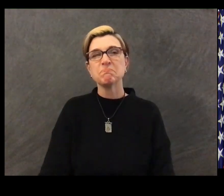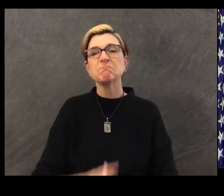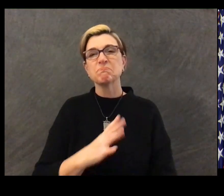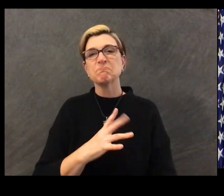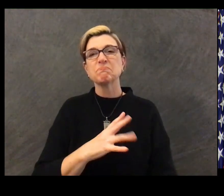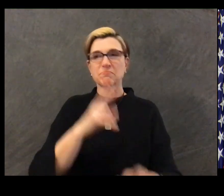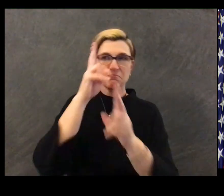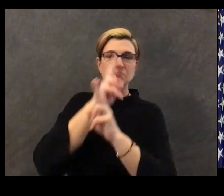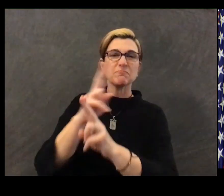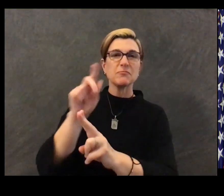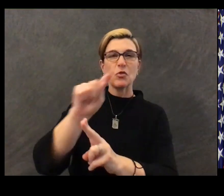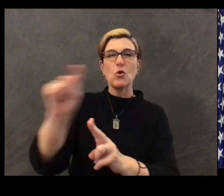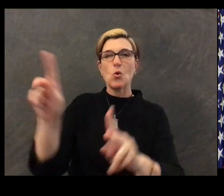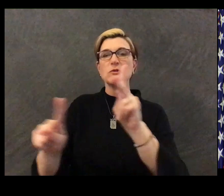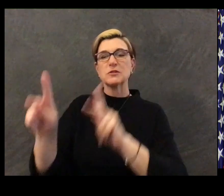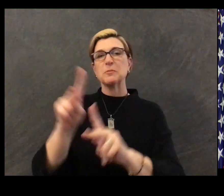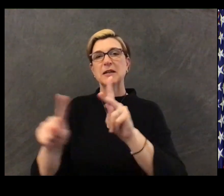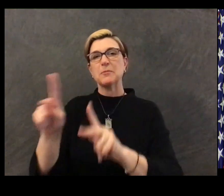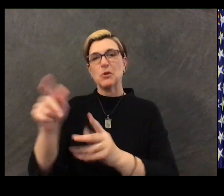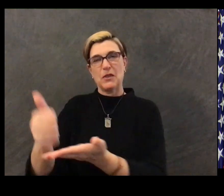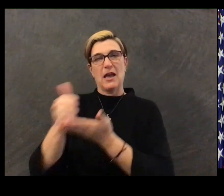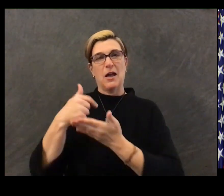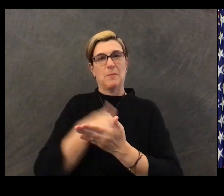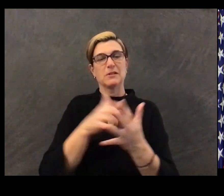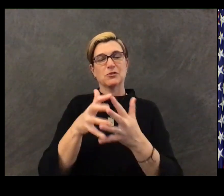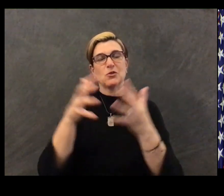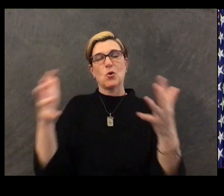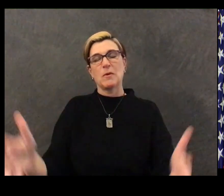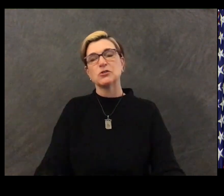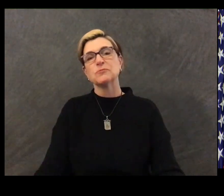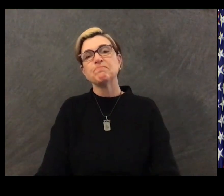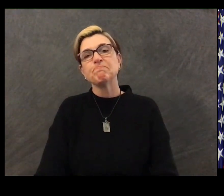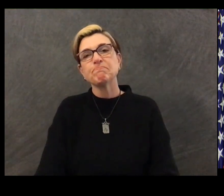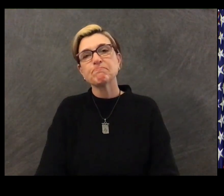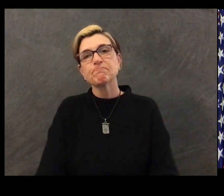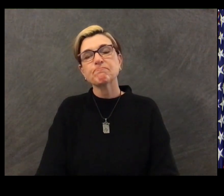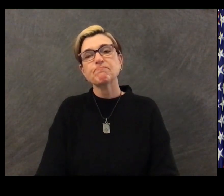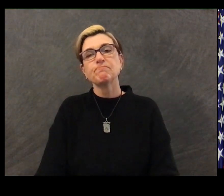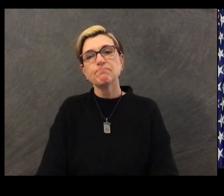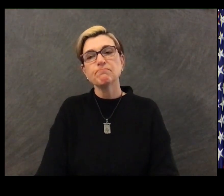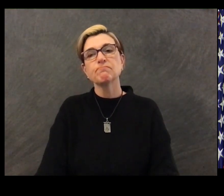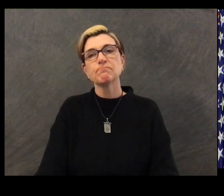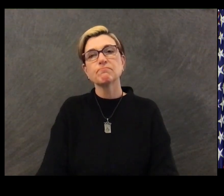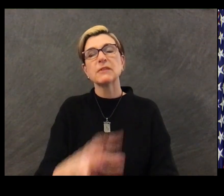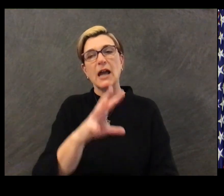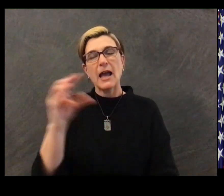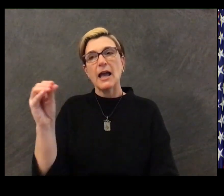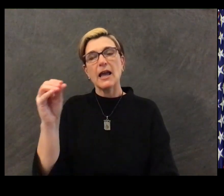much and unfortunately the people who have passed away from something that